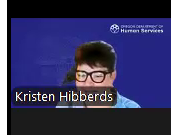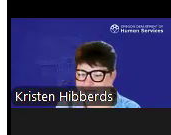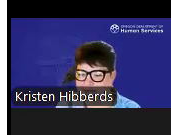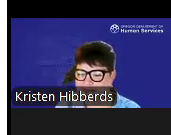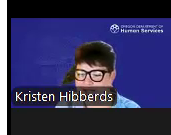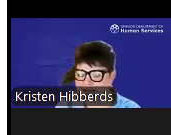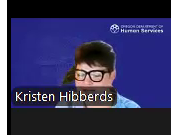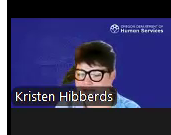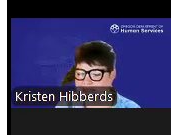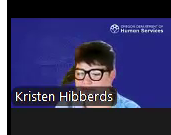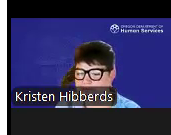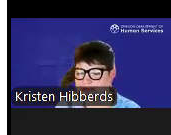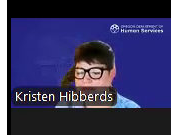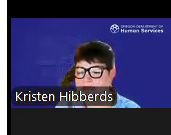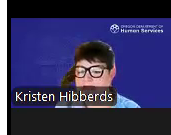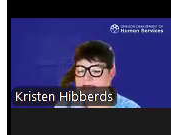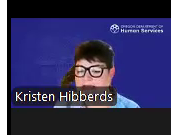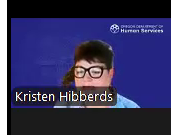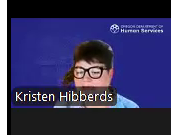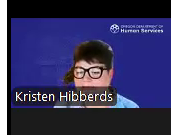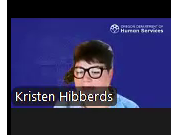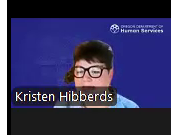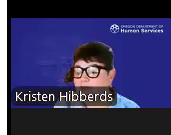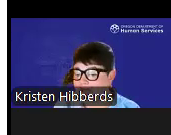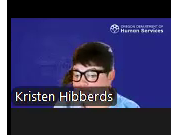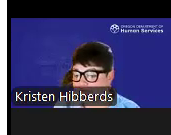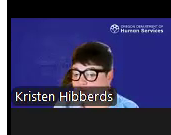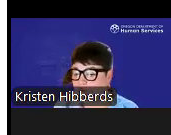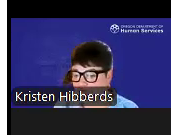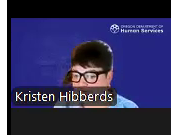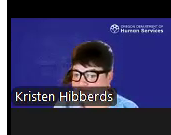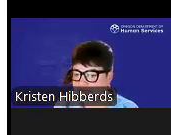Before we begin, we wanna outline the roles in this space